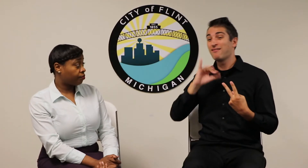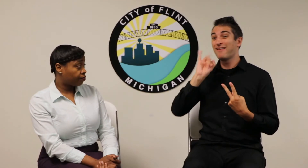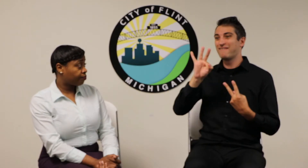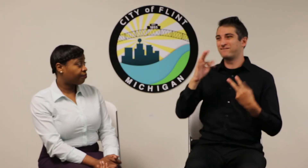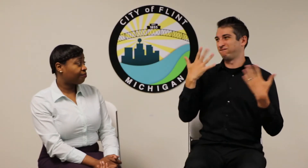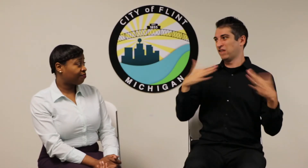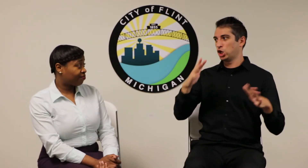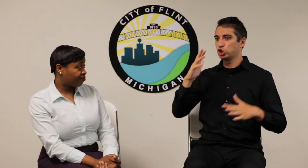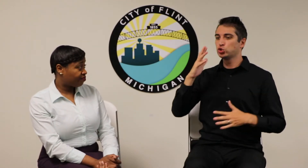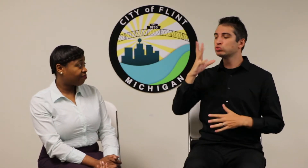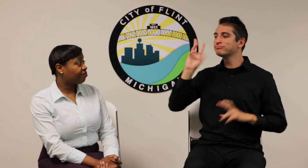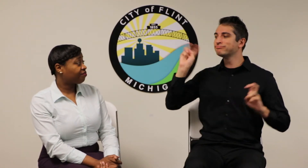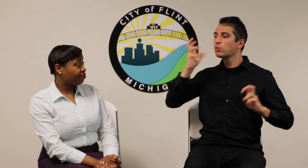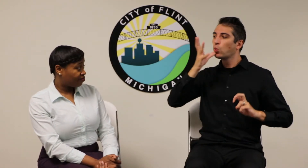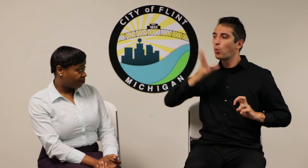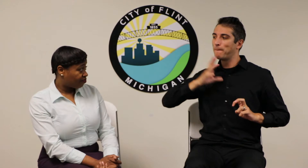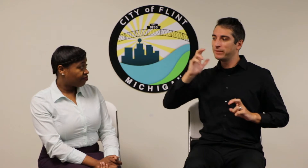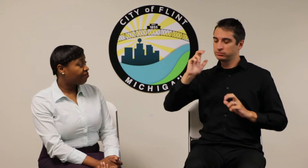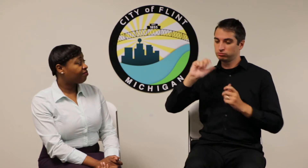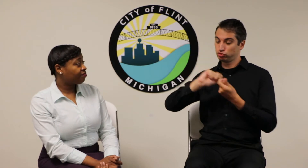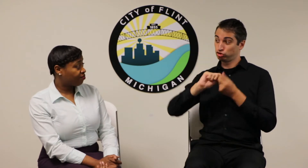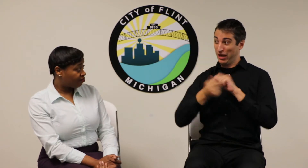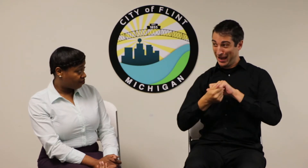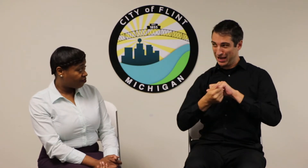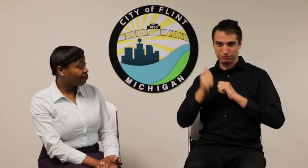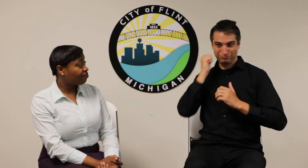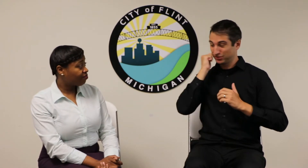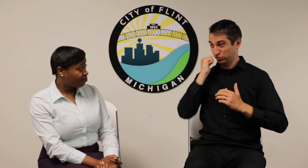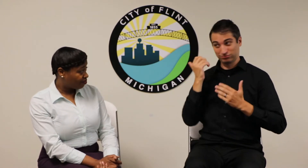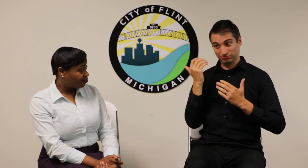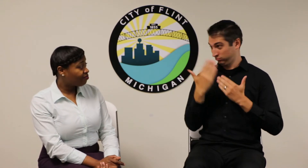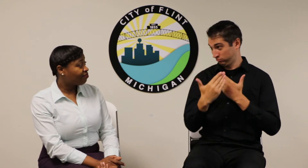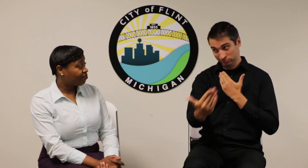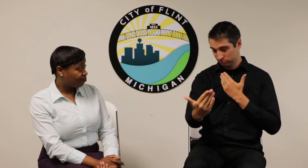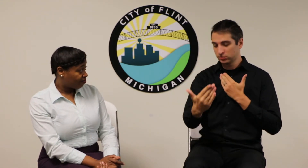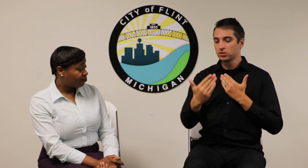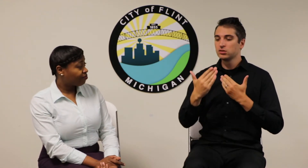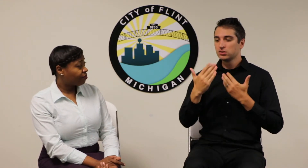change of life. But I am not sure how it might relate to lead. So I